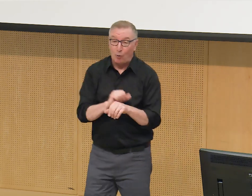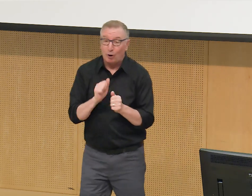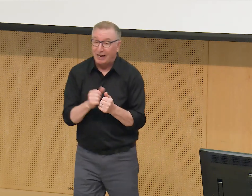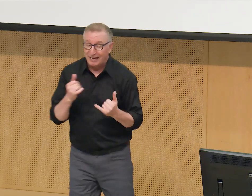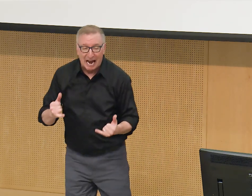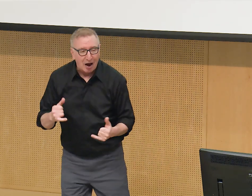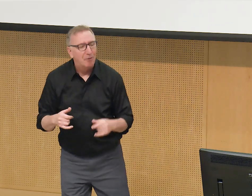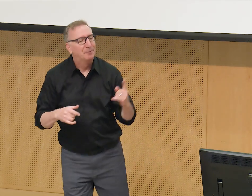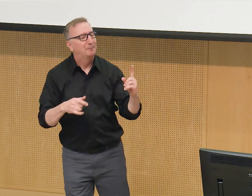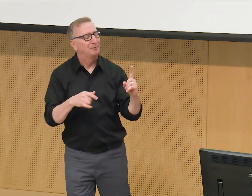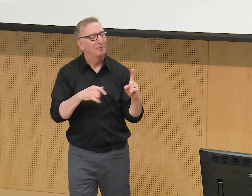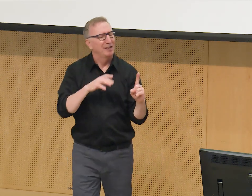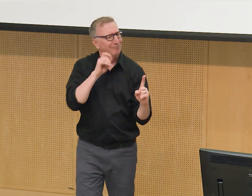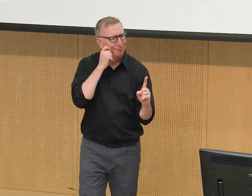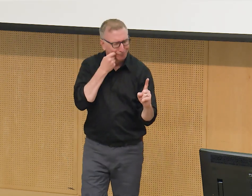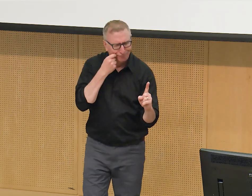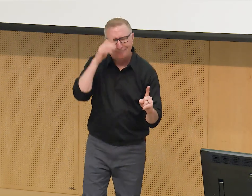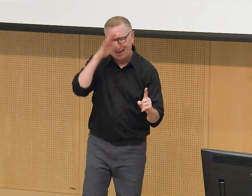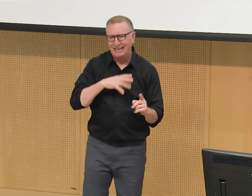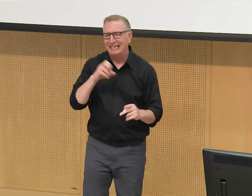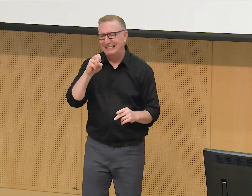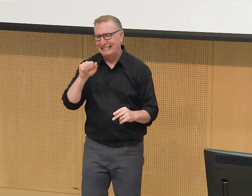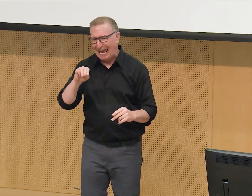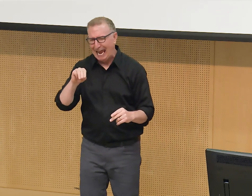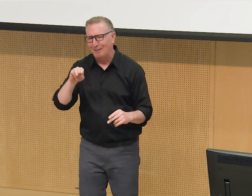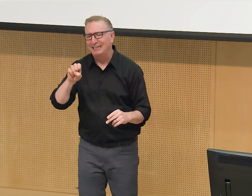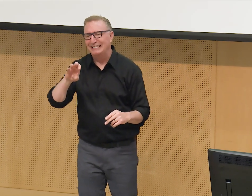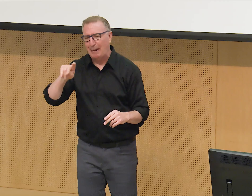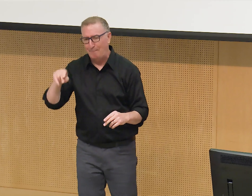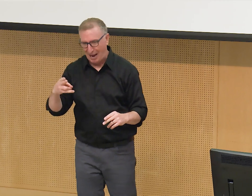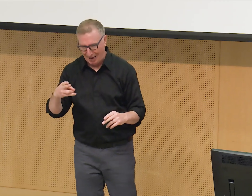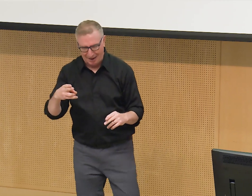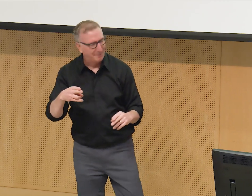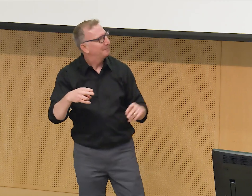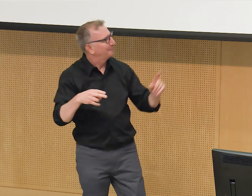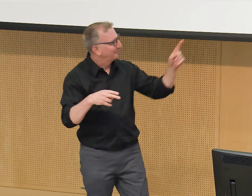One Deaf man I work with often is really cool. His name is Sam Sepah.